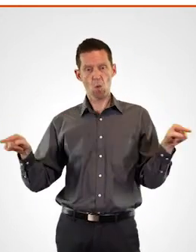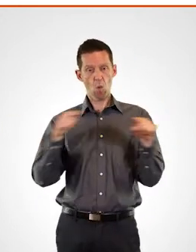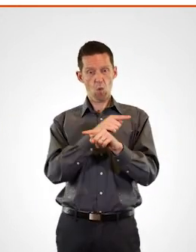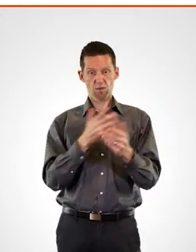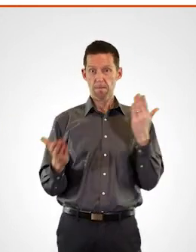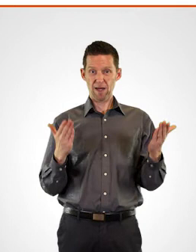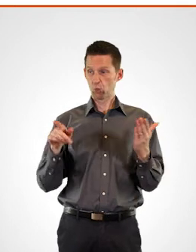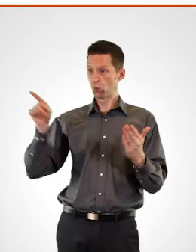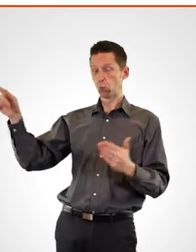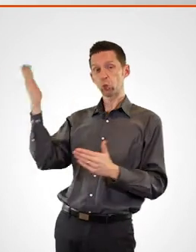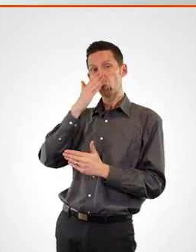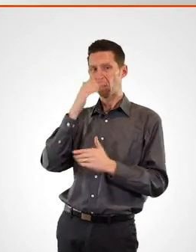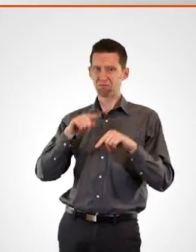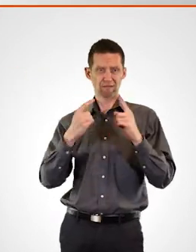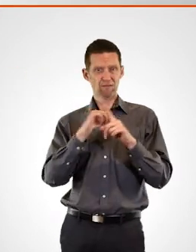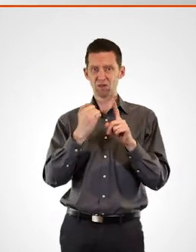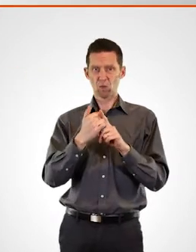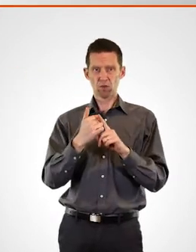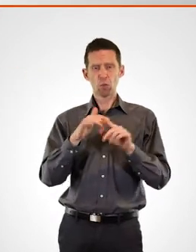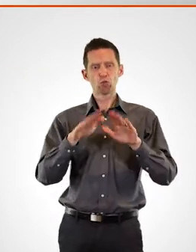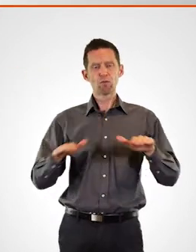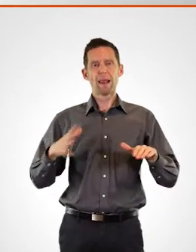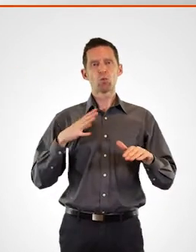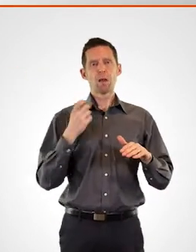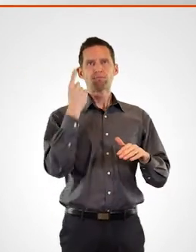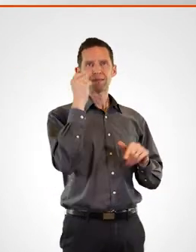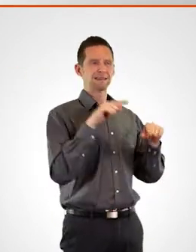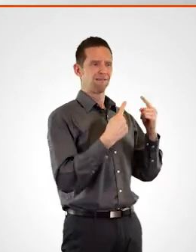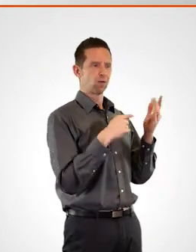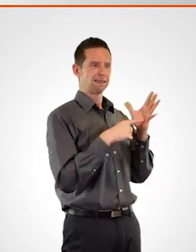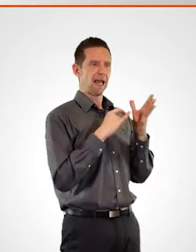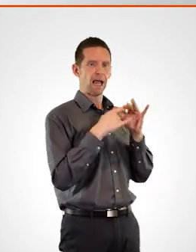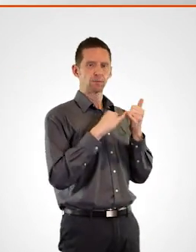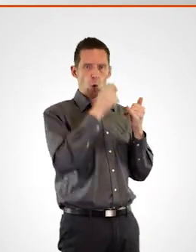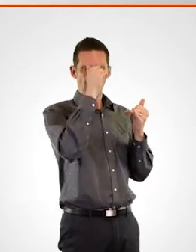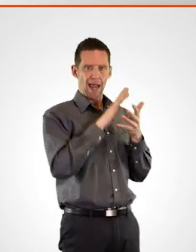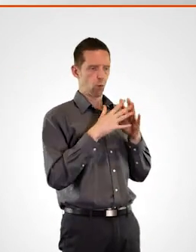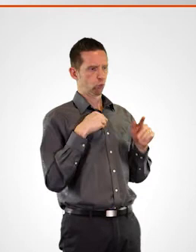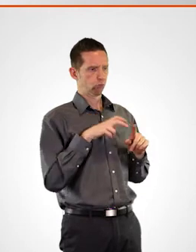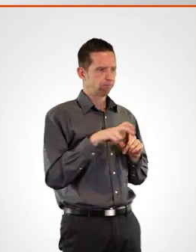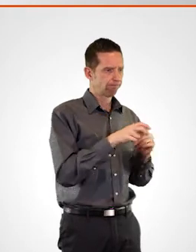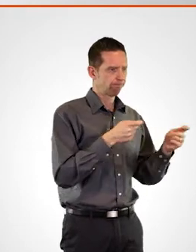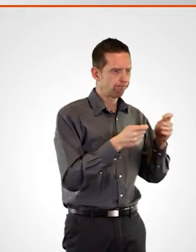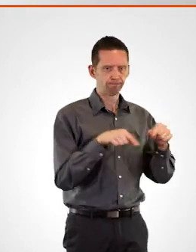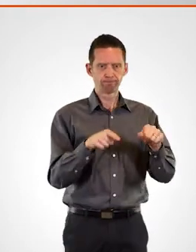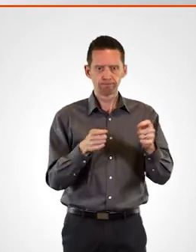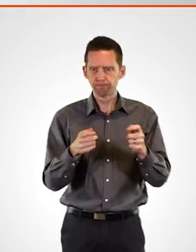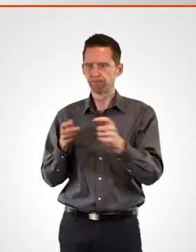versus the school setting mean that children need to have different tasks to be able to navigate their environment.